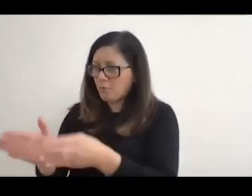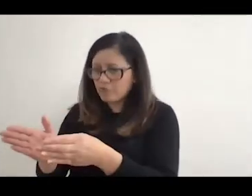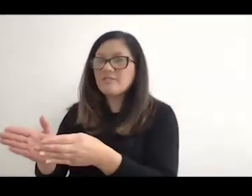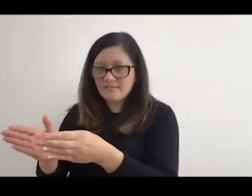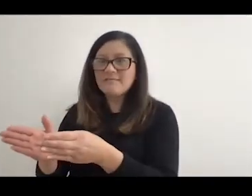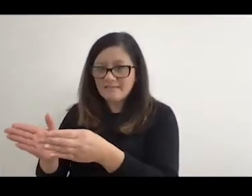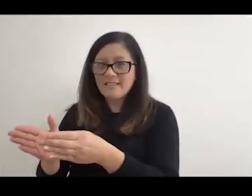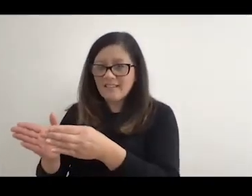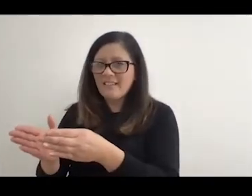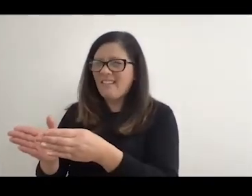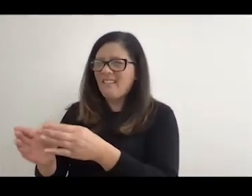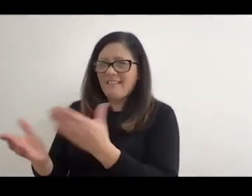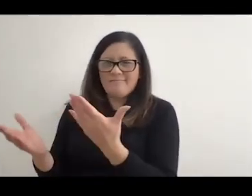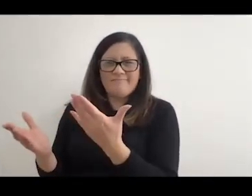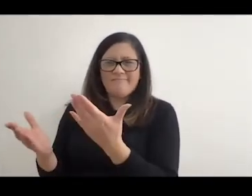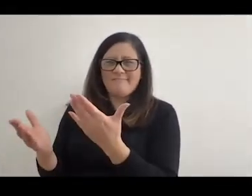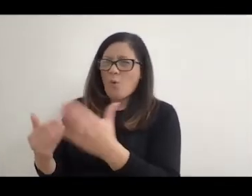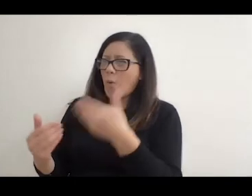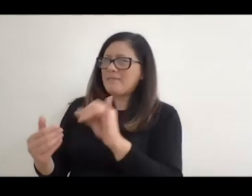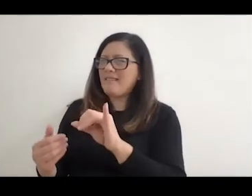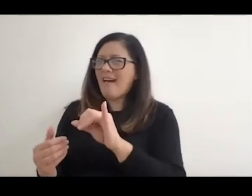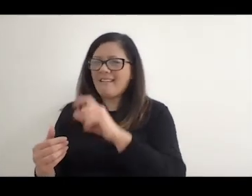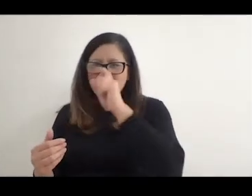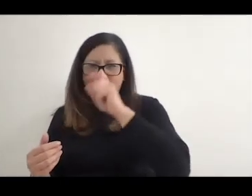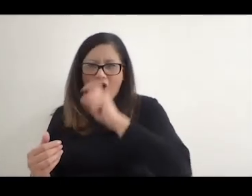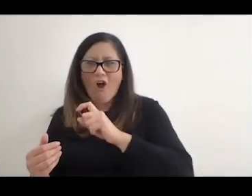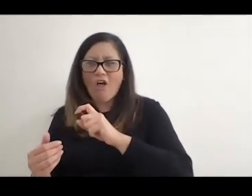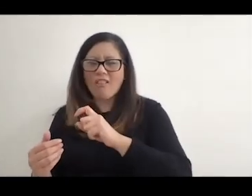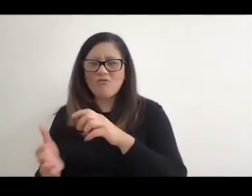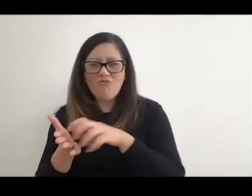I remember when I was prepping for my Ted talk, the young lady that was assisting